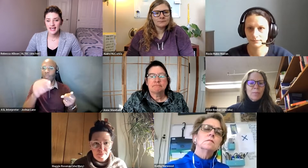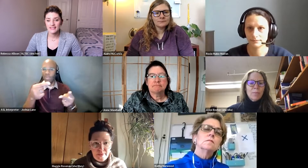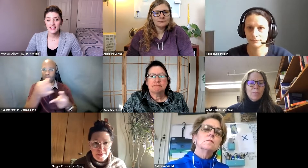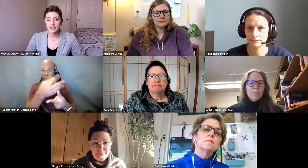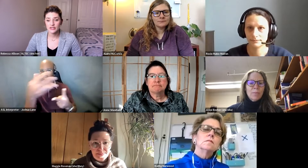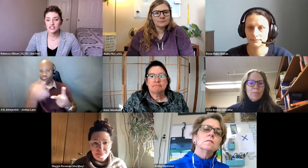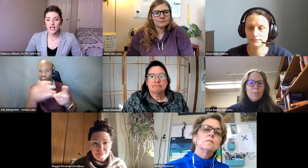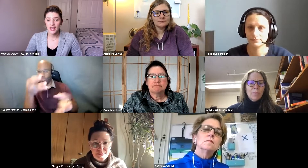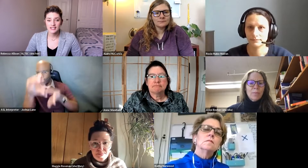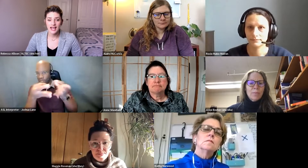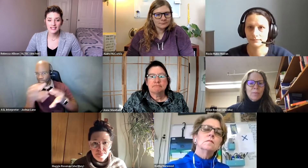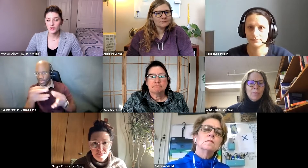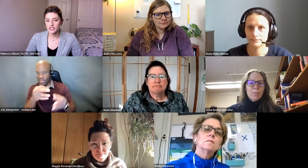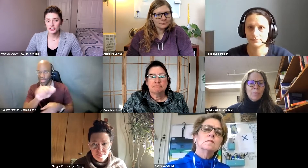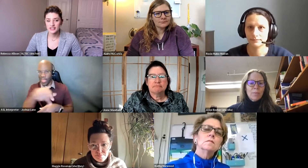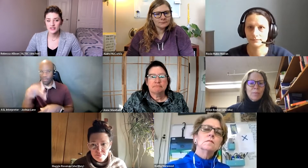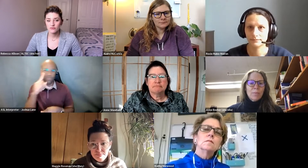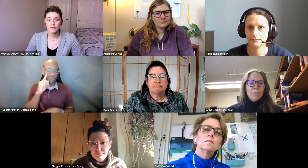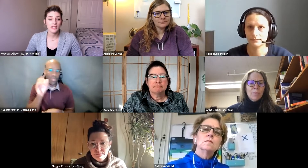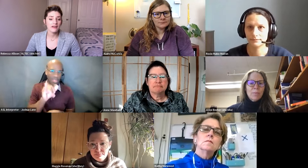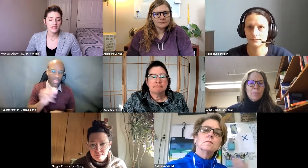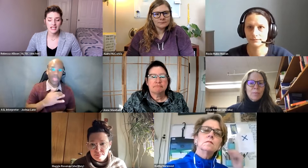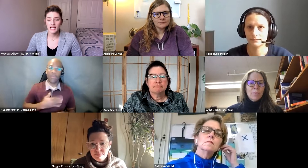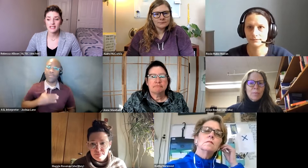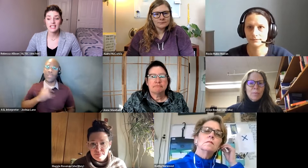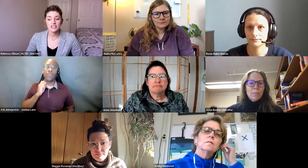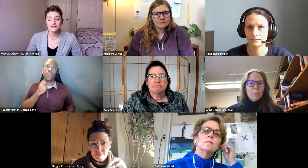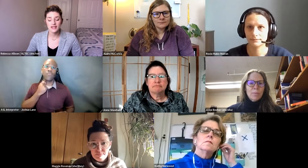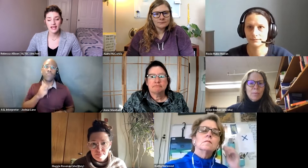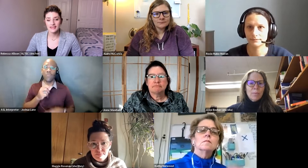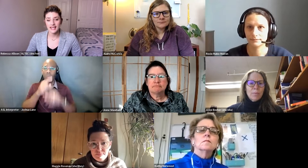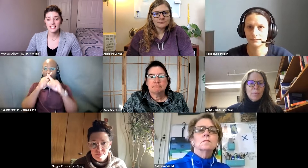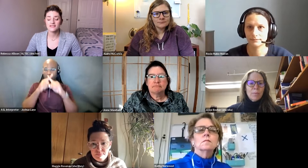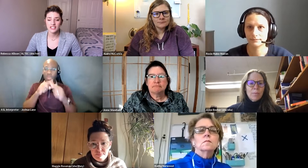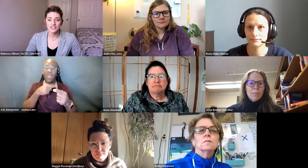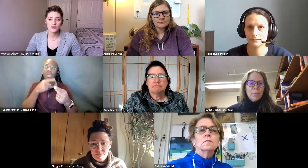and then use the chat to ask questions. We will have the time each at the end of each of their